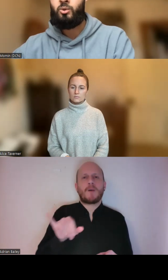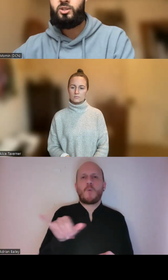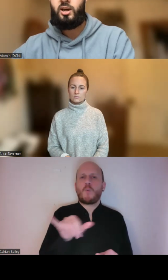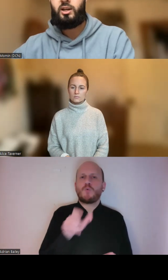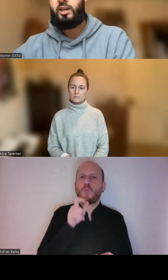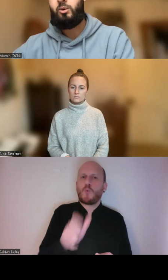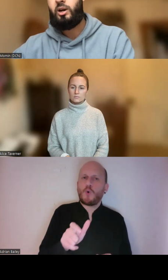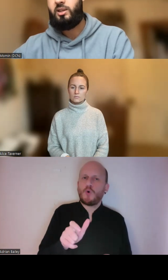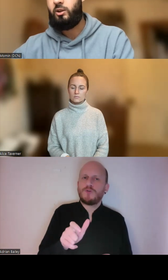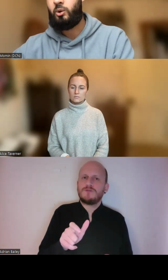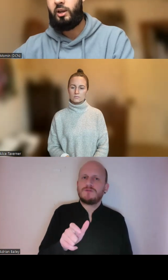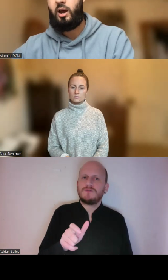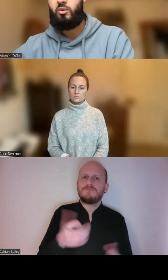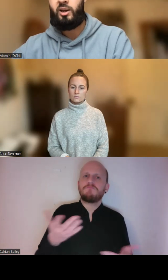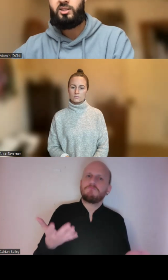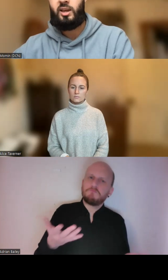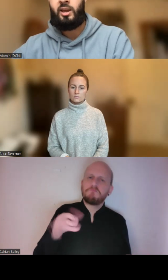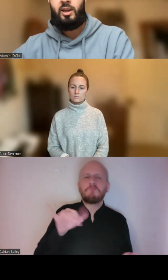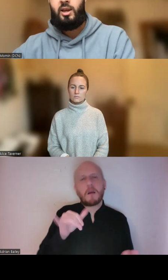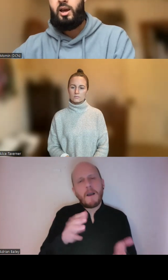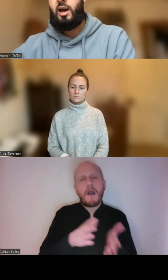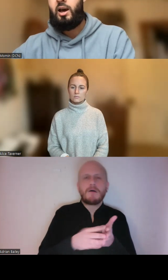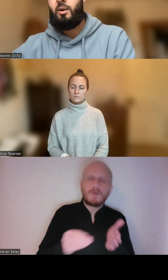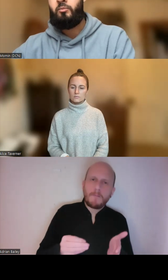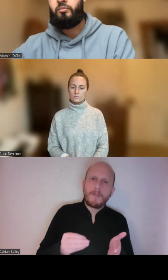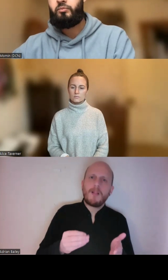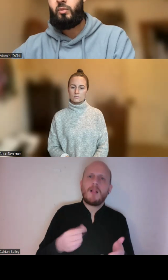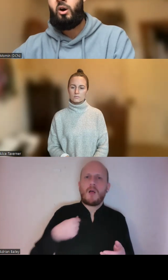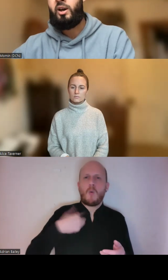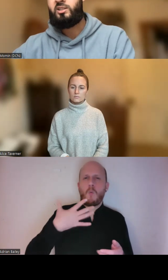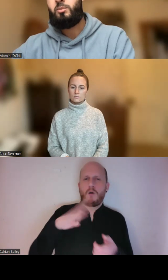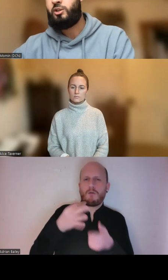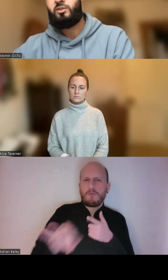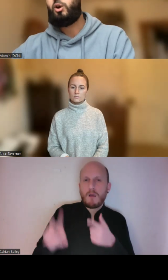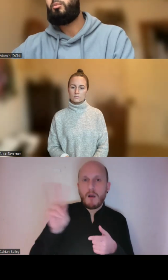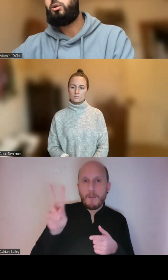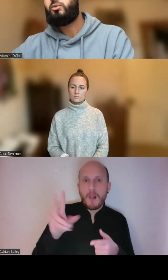Those keywords that you're looking at, you might say our exhibitions for couples.